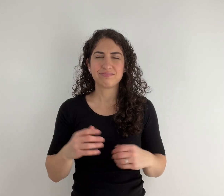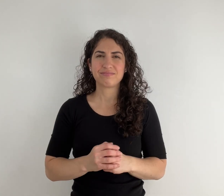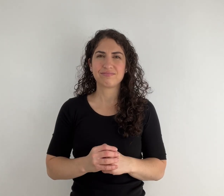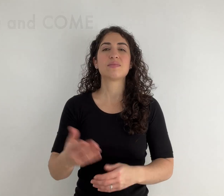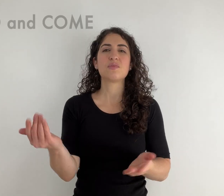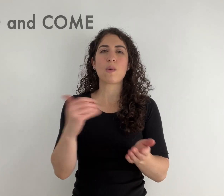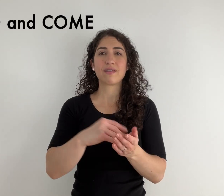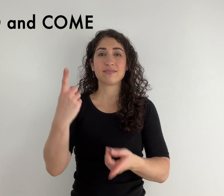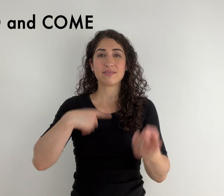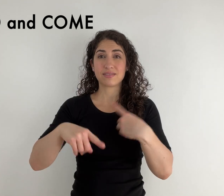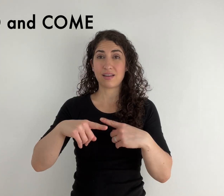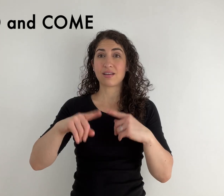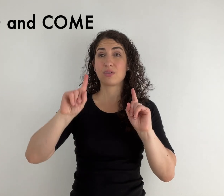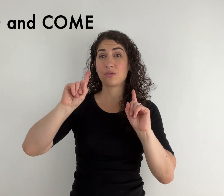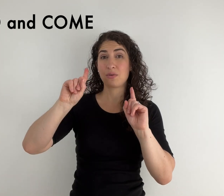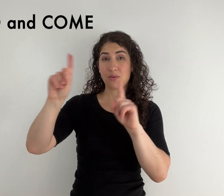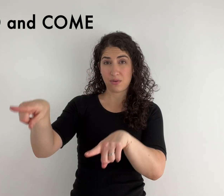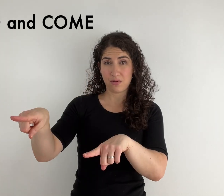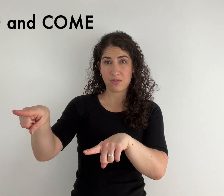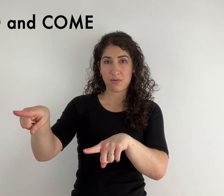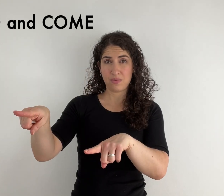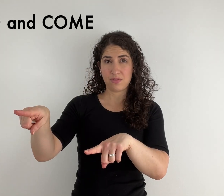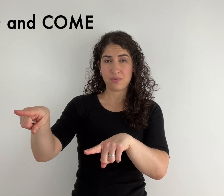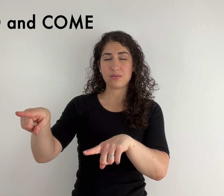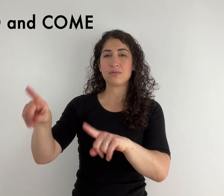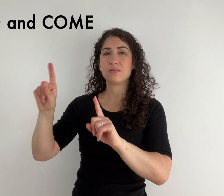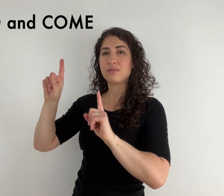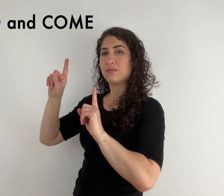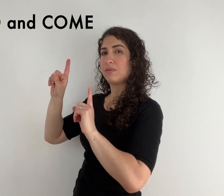Again, the sign GO, GO-TO.